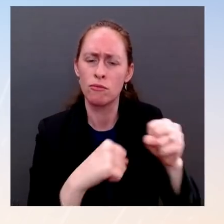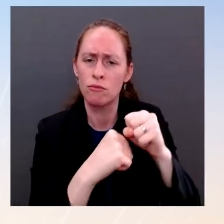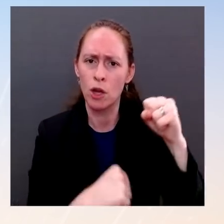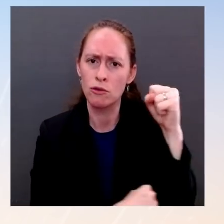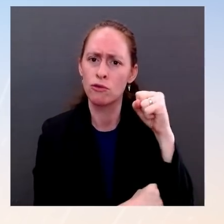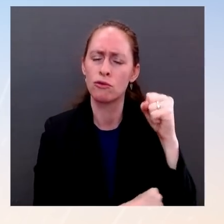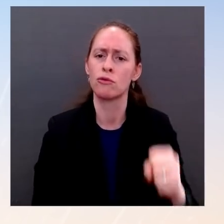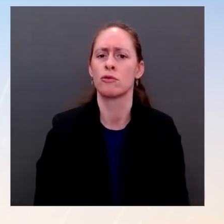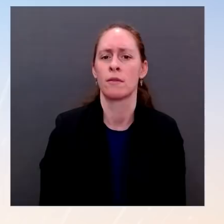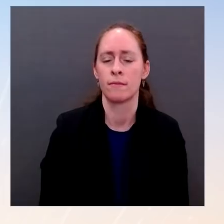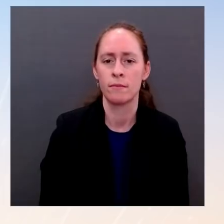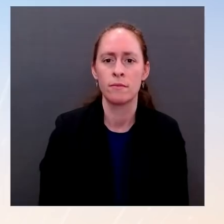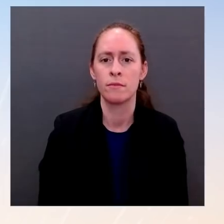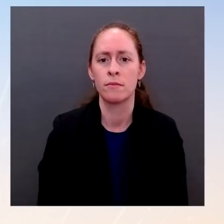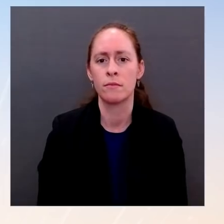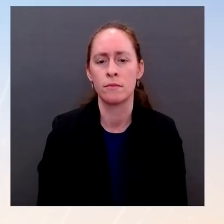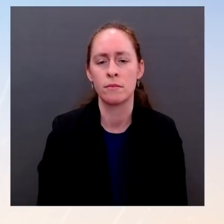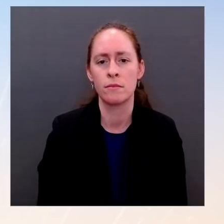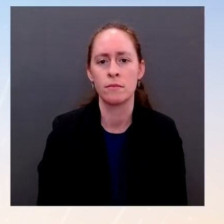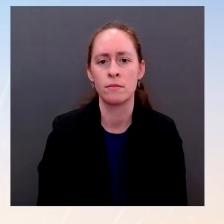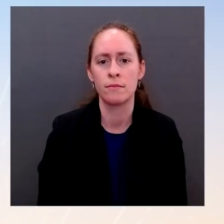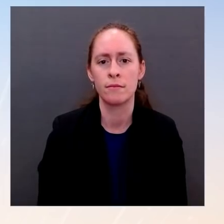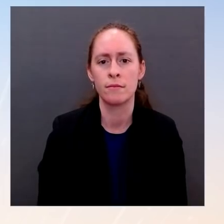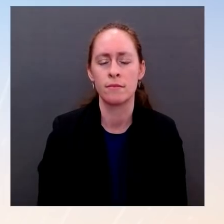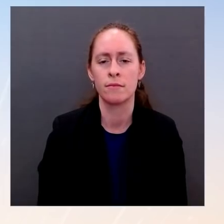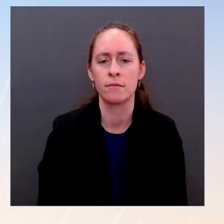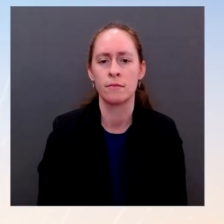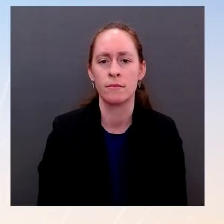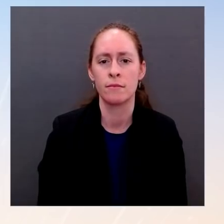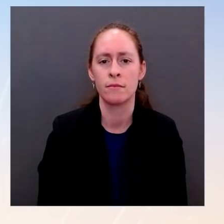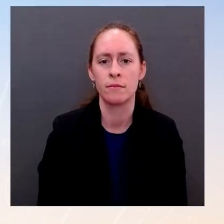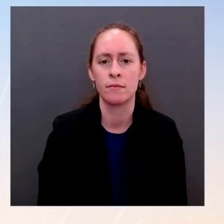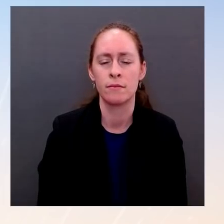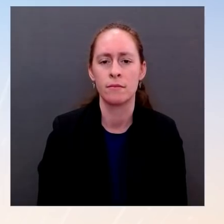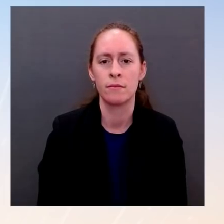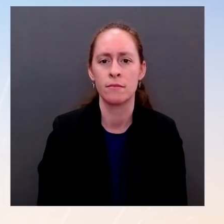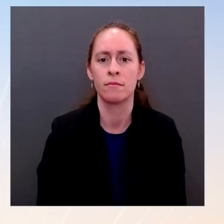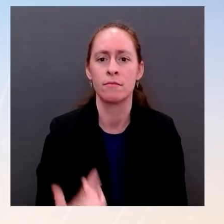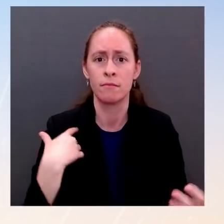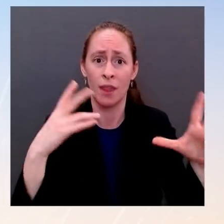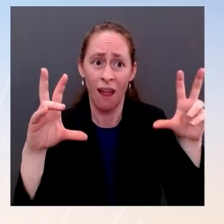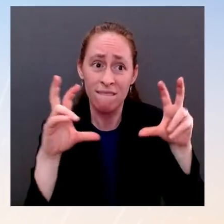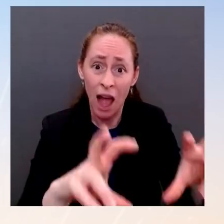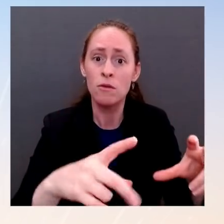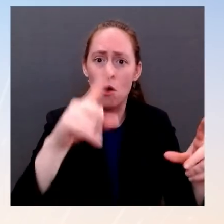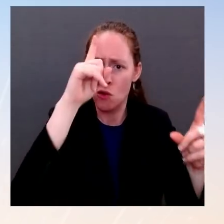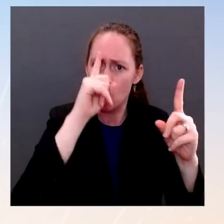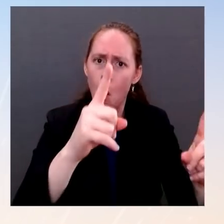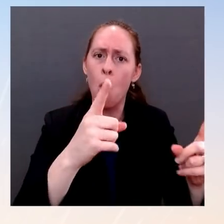that mobilizes our private sector, which is our key competitive advantage. For too long, countries have not had a choice.